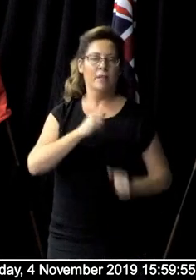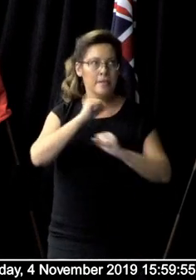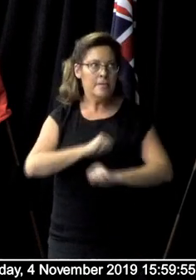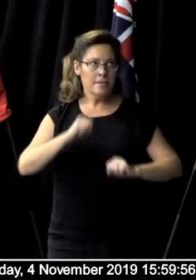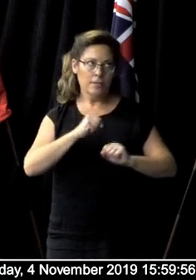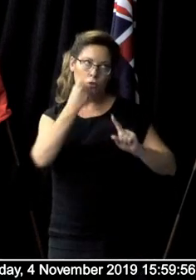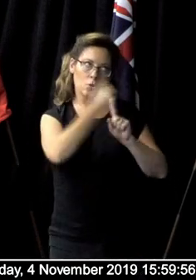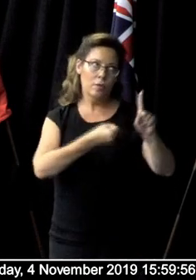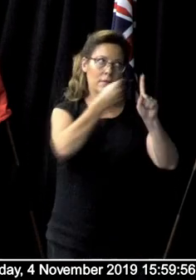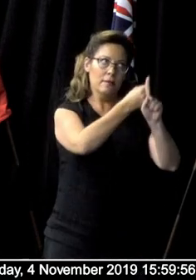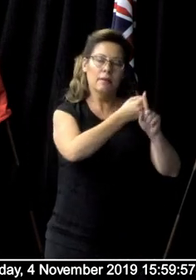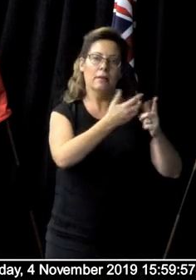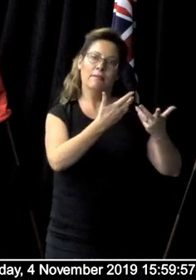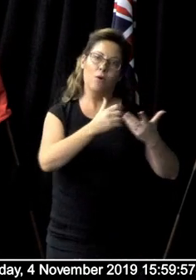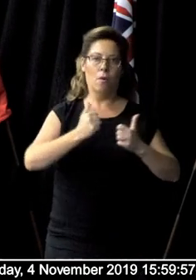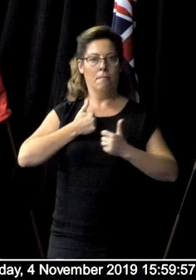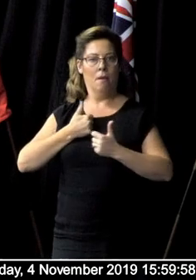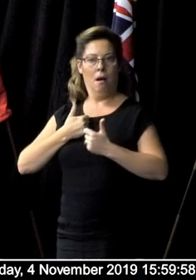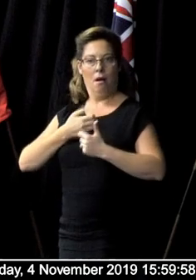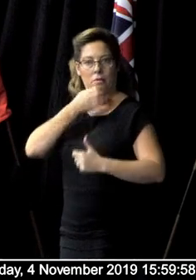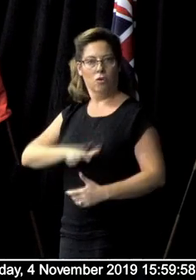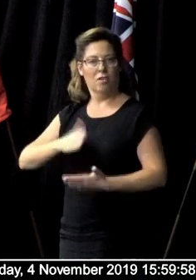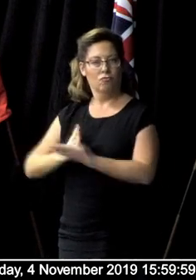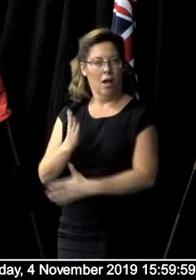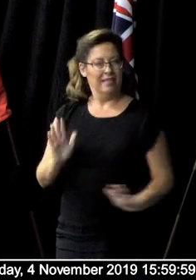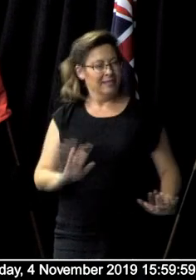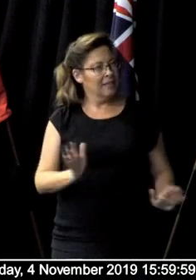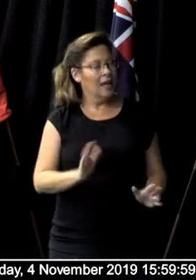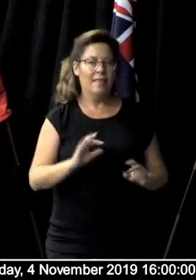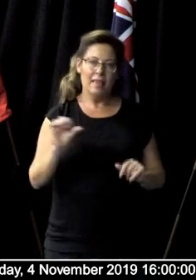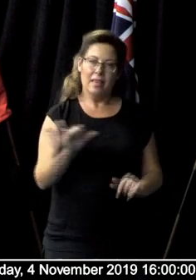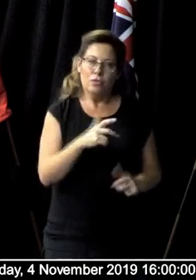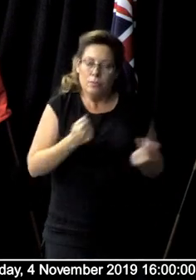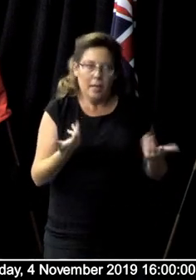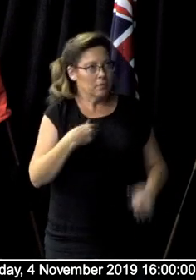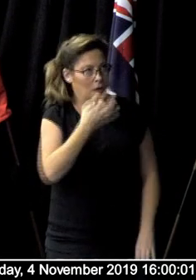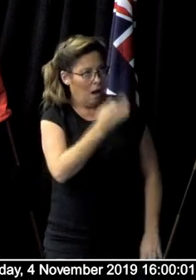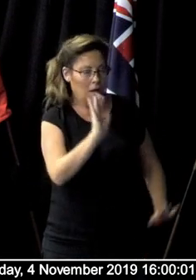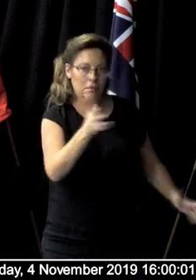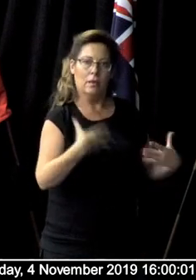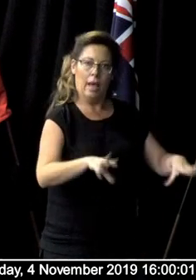disability. A continuing support structures for families.